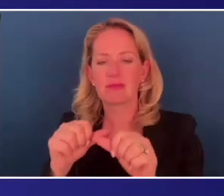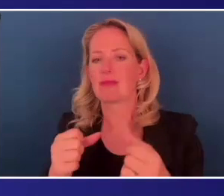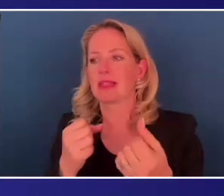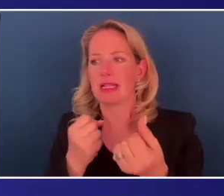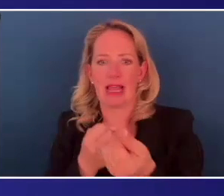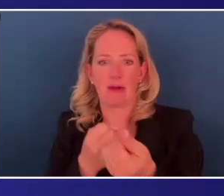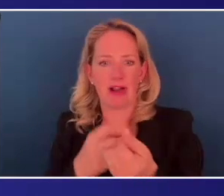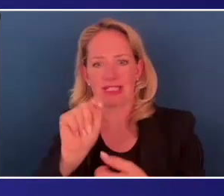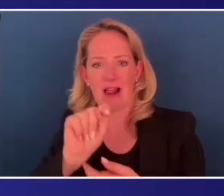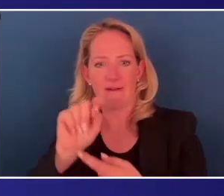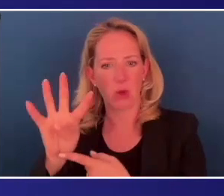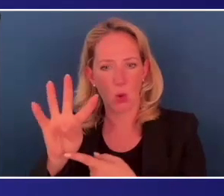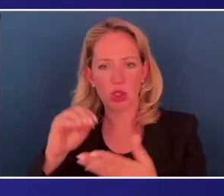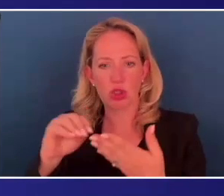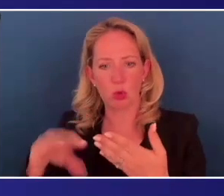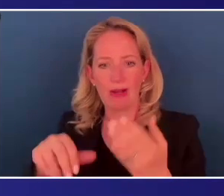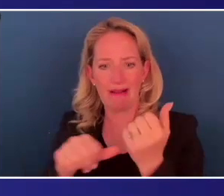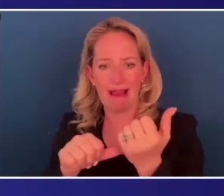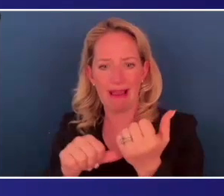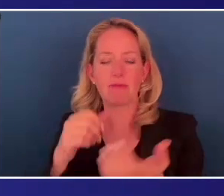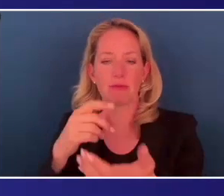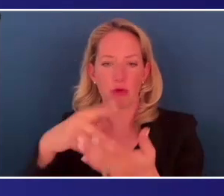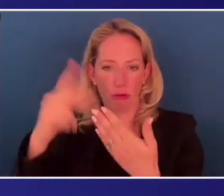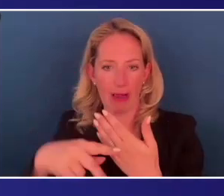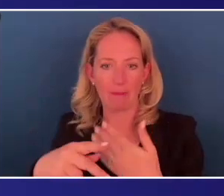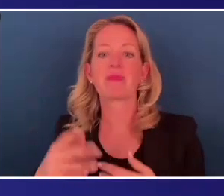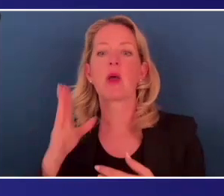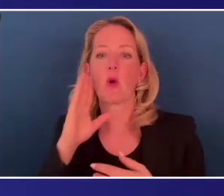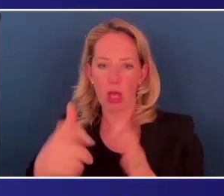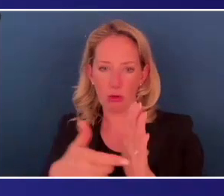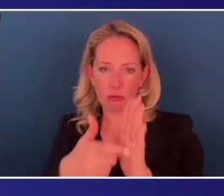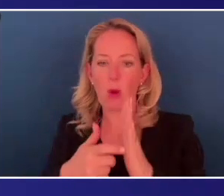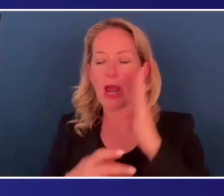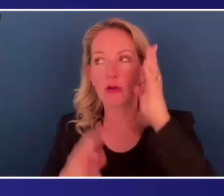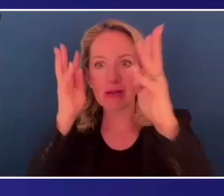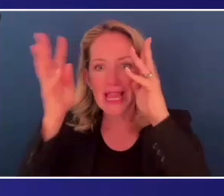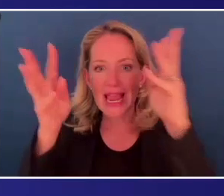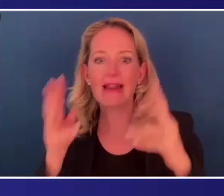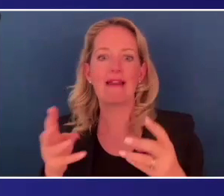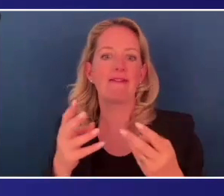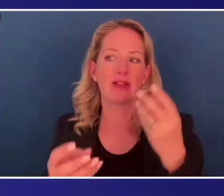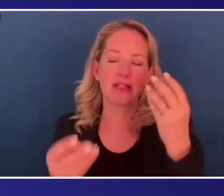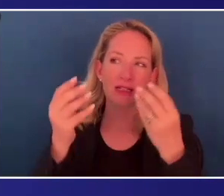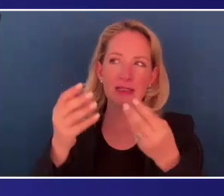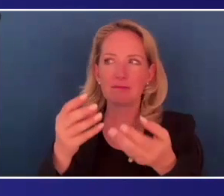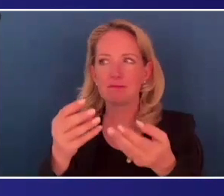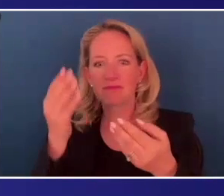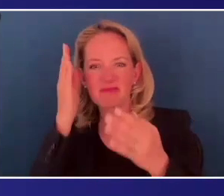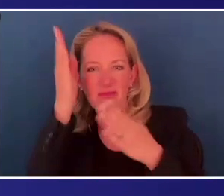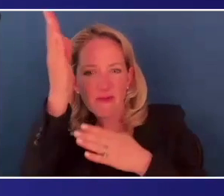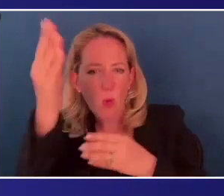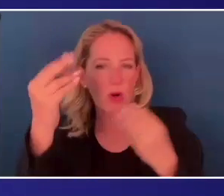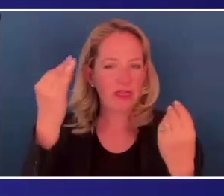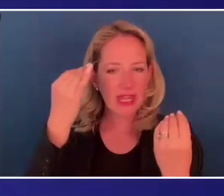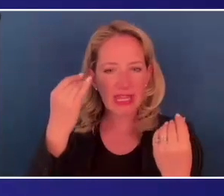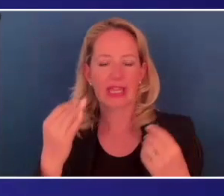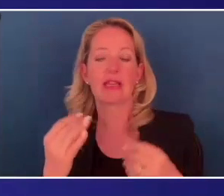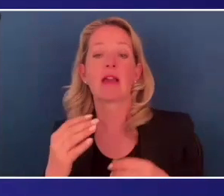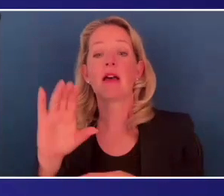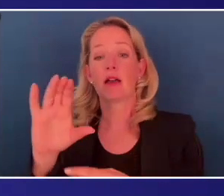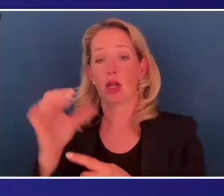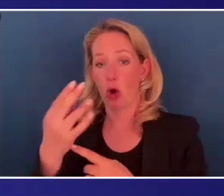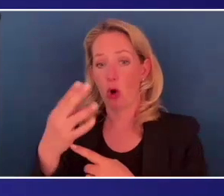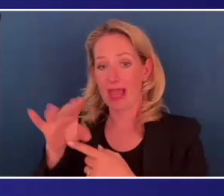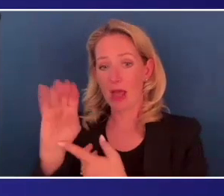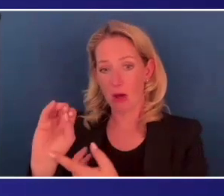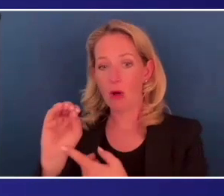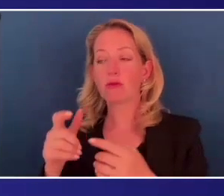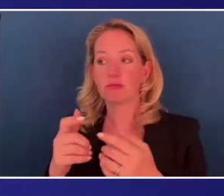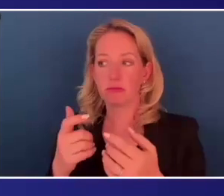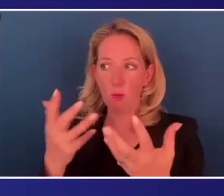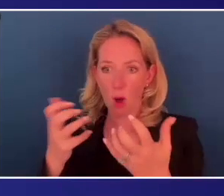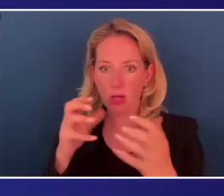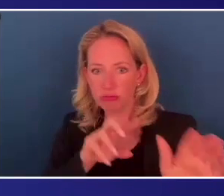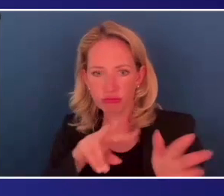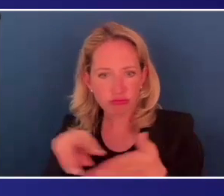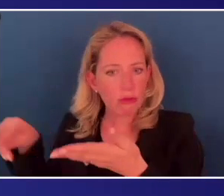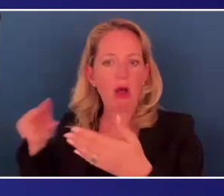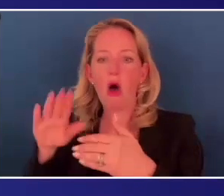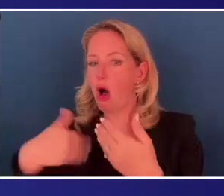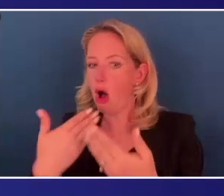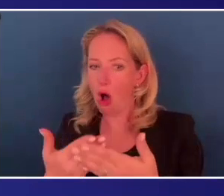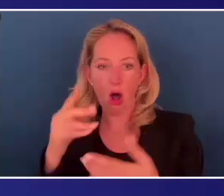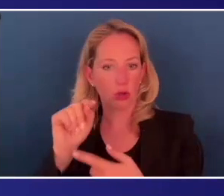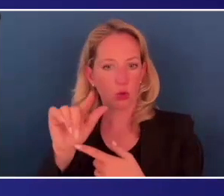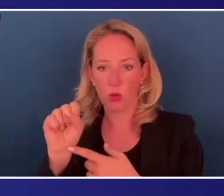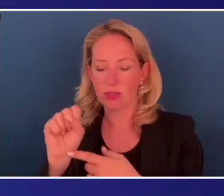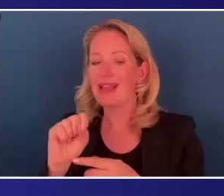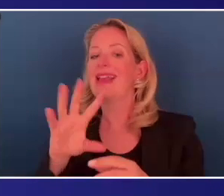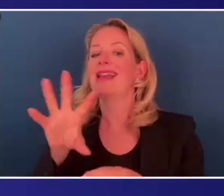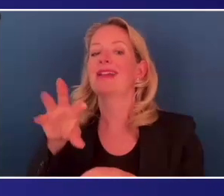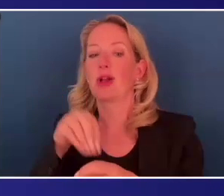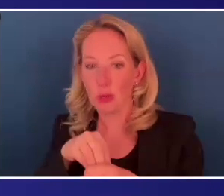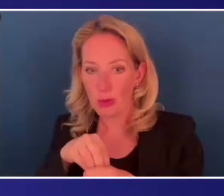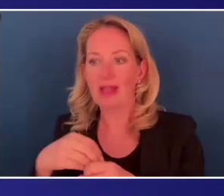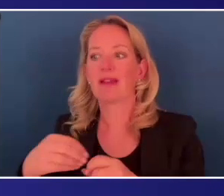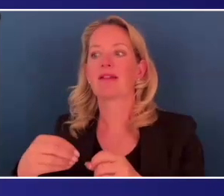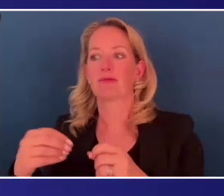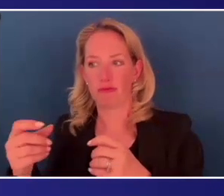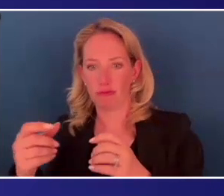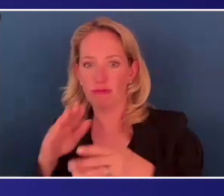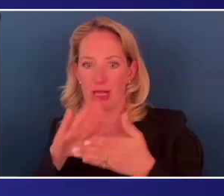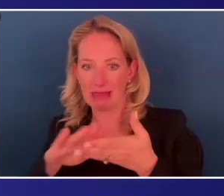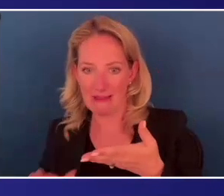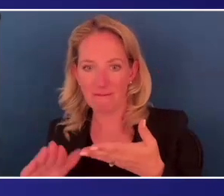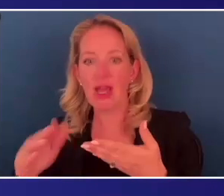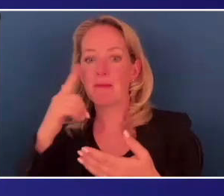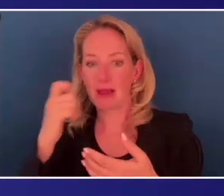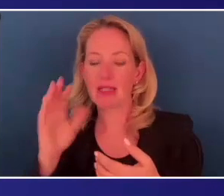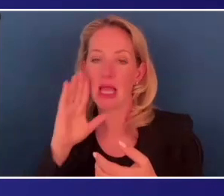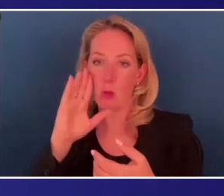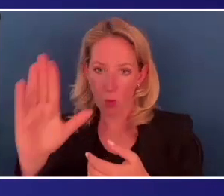This will require creative and forward thinking solutions and partnerships. Coho encourages you to look at all available tools to support this massive effort, including regulatory relief as it will take an all hands on deck approach if the return to repayment is to be successful.